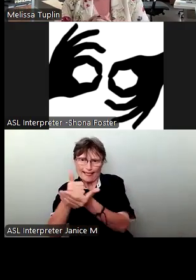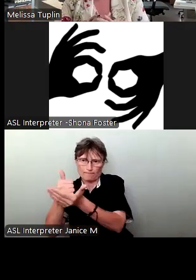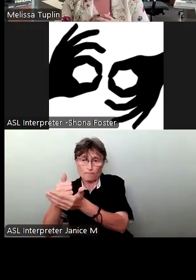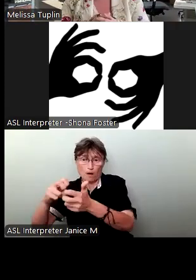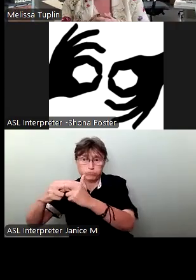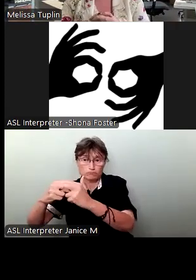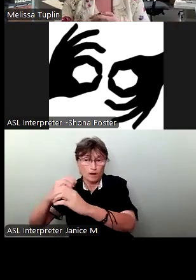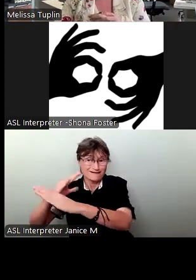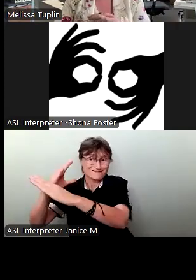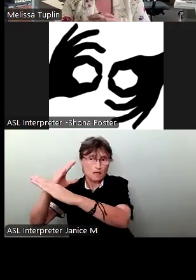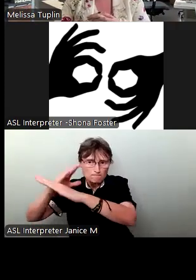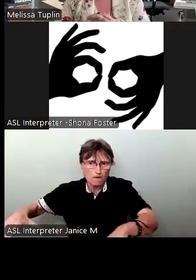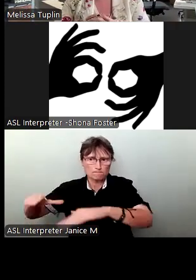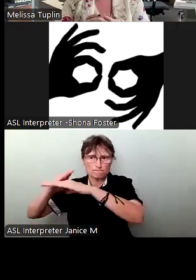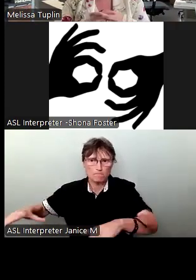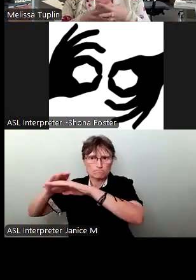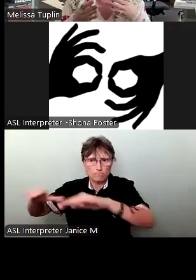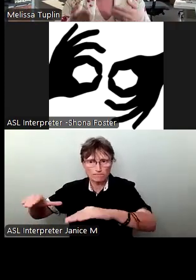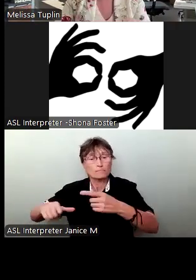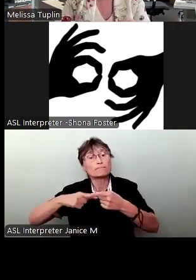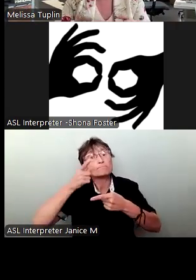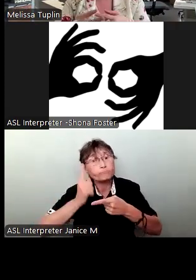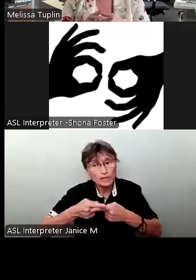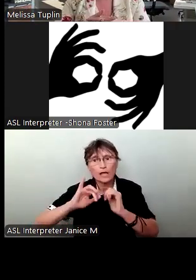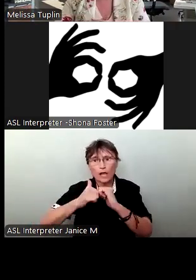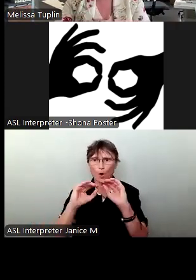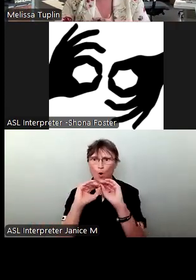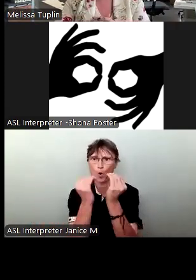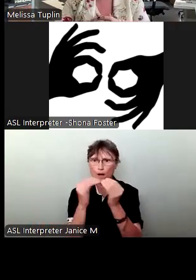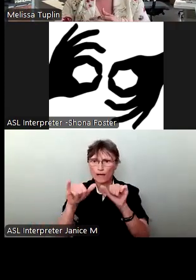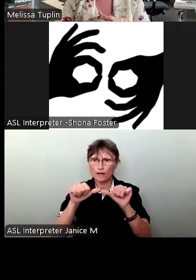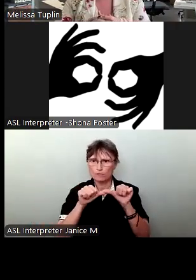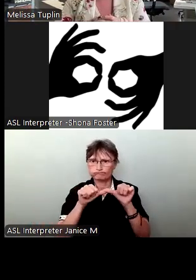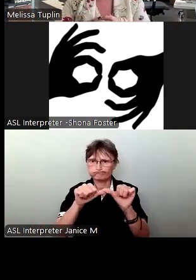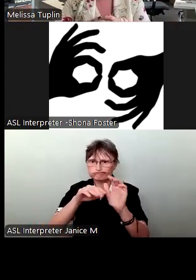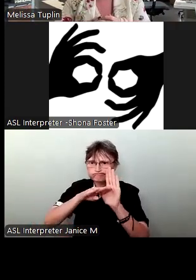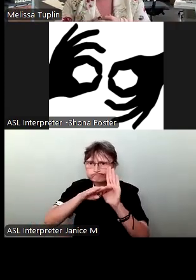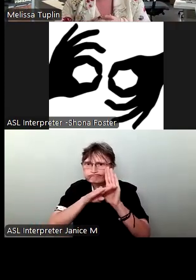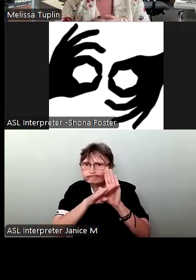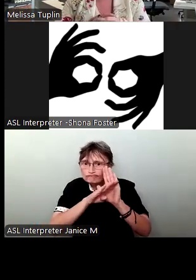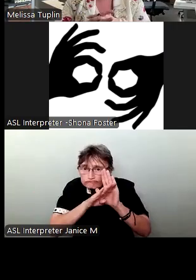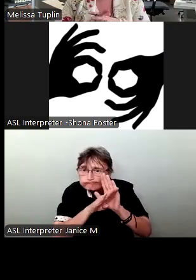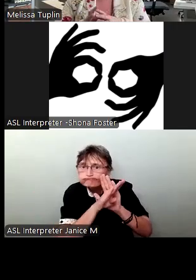more sustainable organization that can continue making good use of those funds into the future.